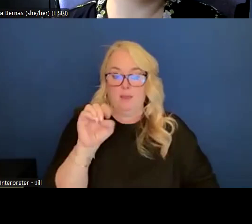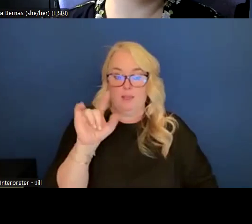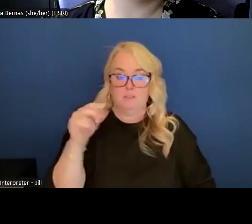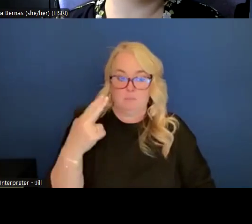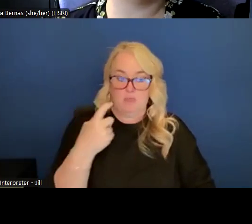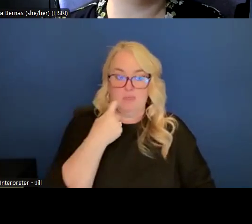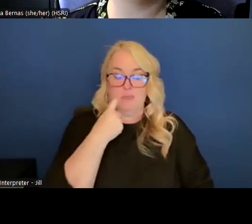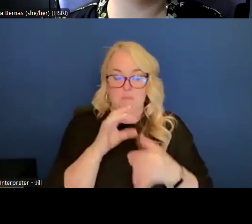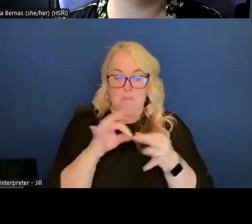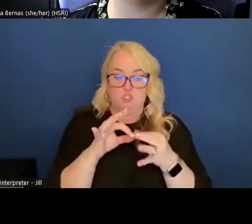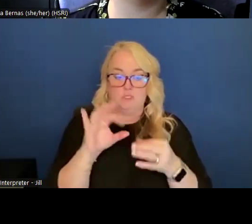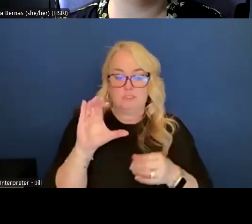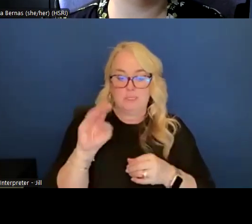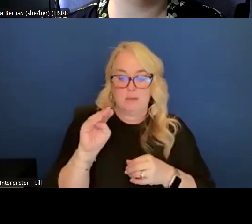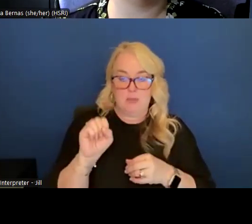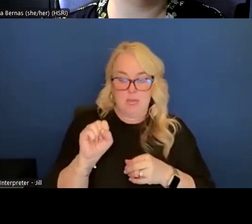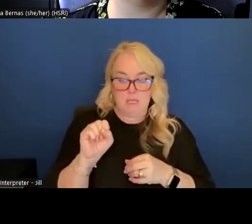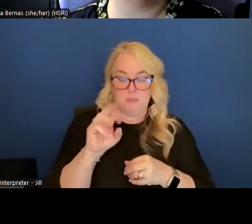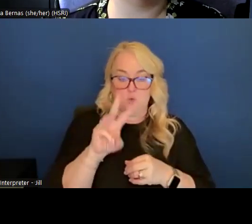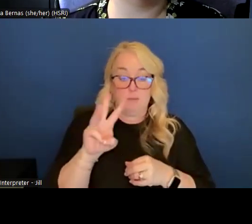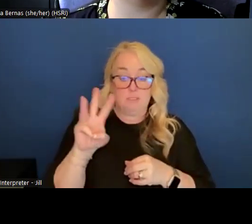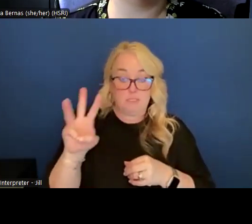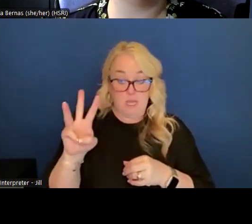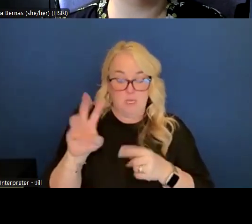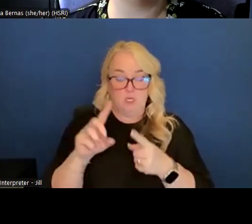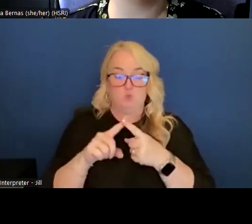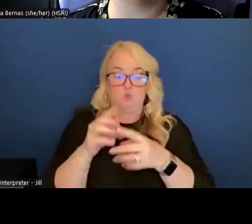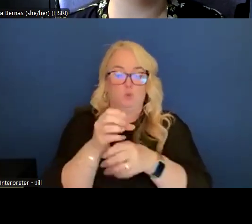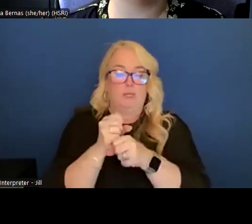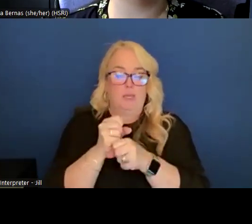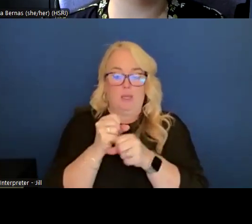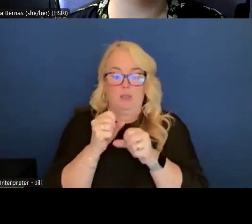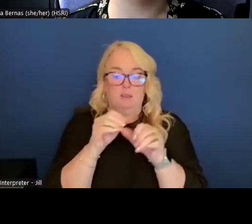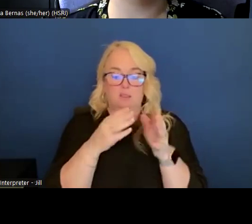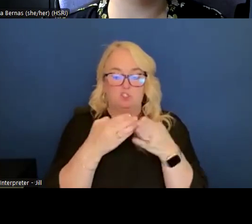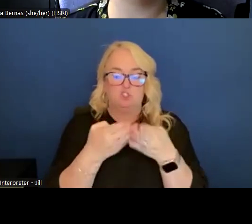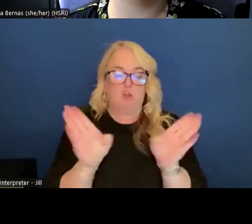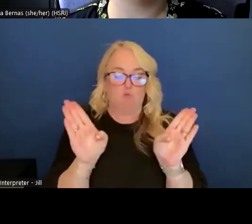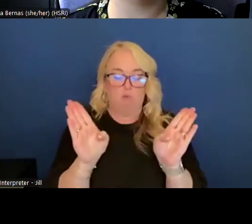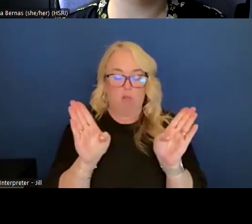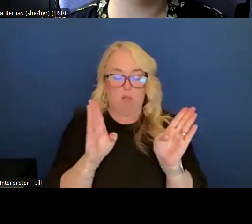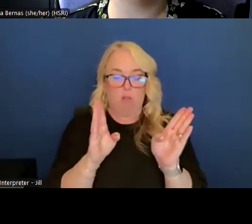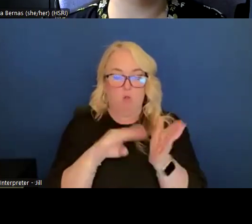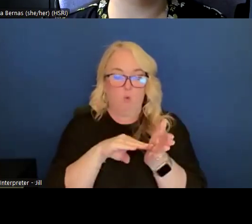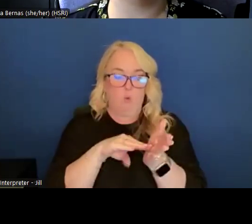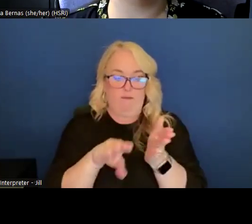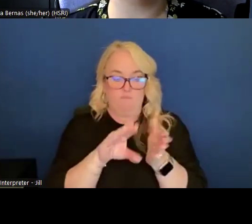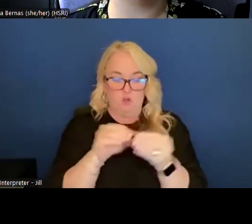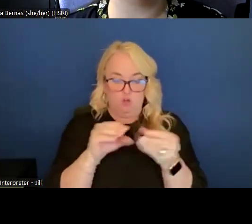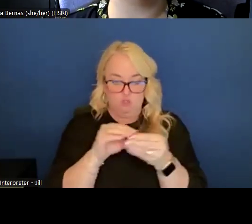to the CMS website and just get the general pattern for a waiver. You can find the waiver―if you can't find the